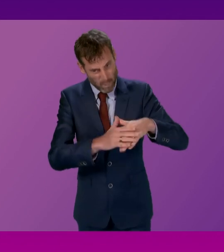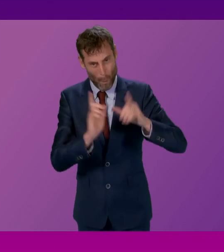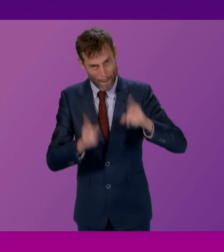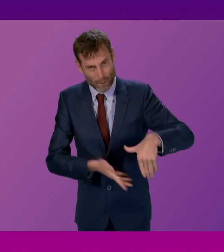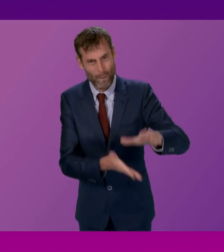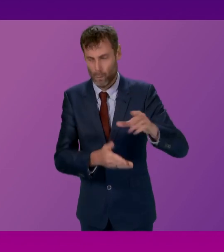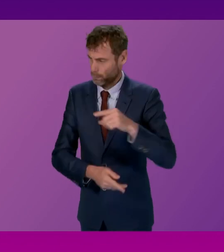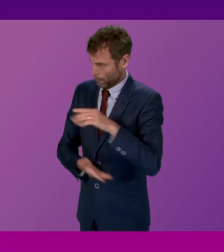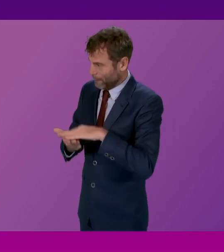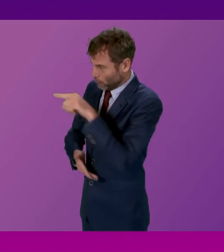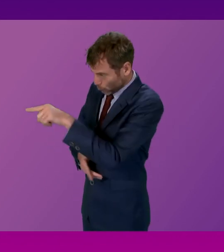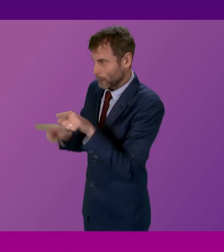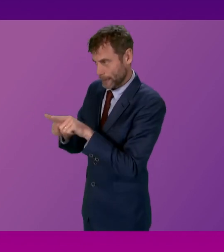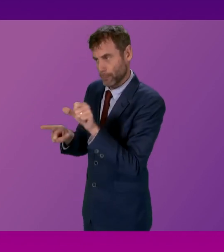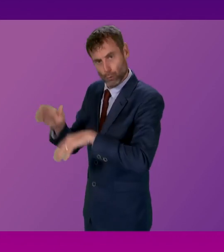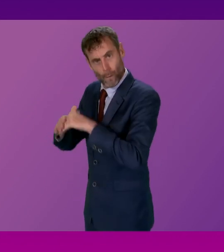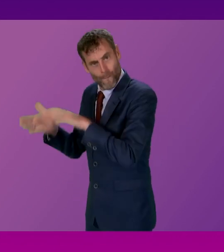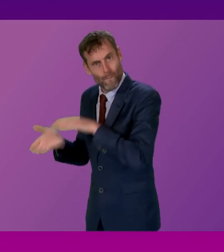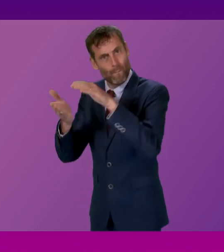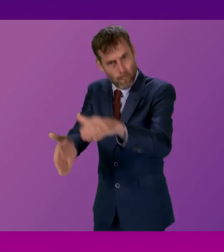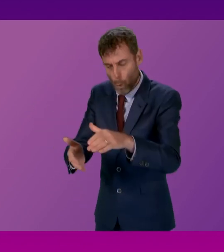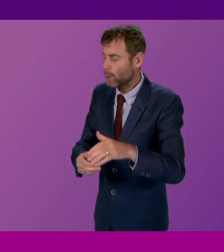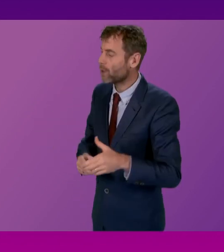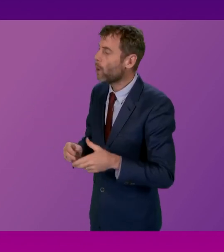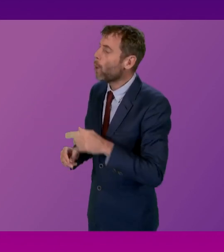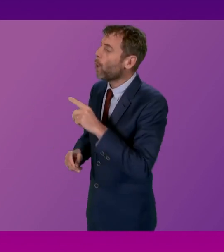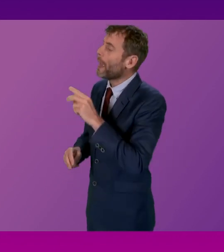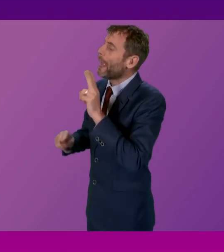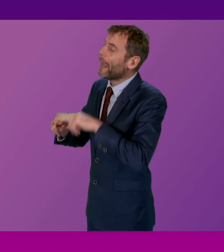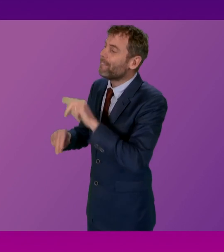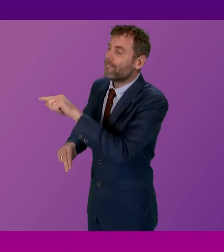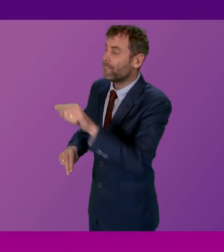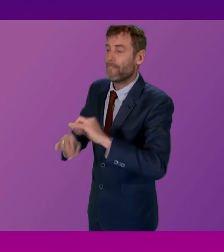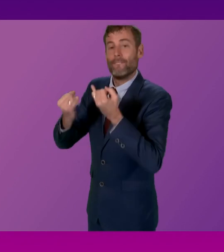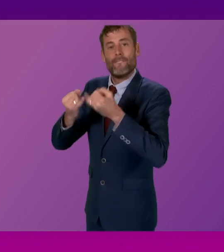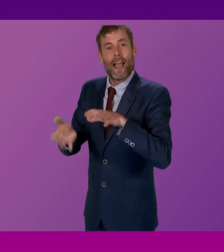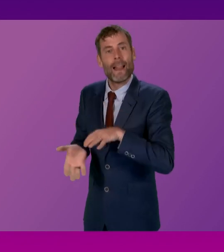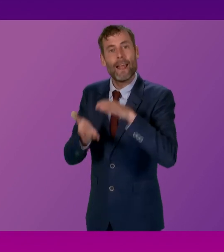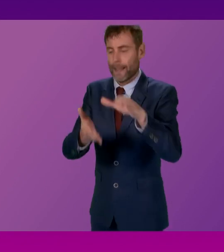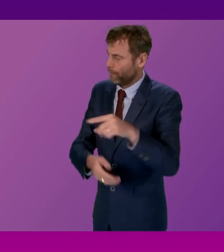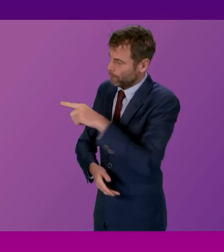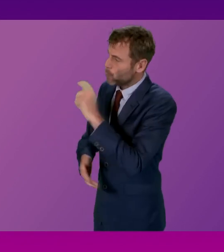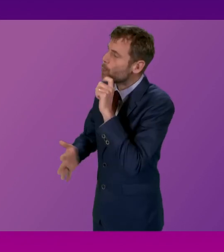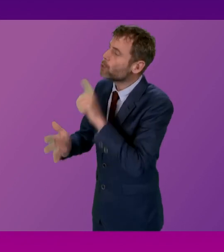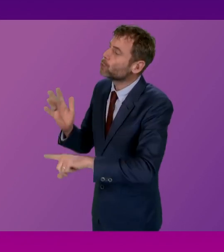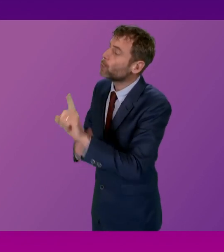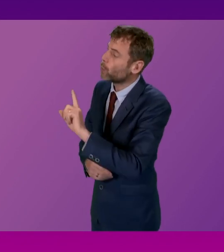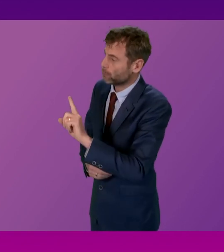What action is he taking against those who failed to comply, or should we conclude that his word means nothing?